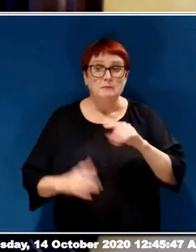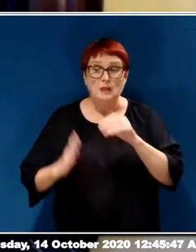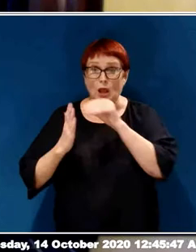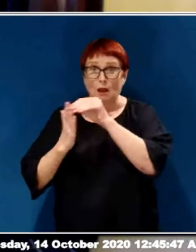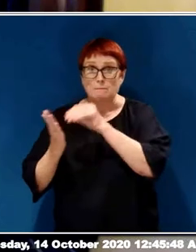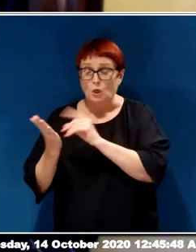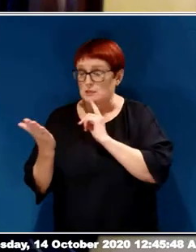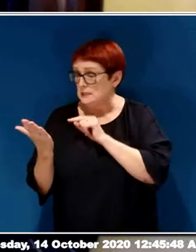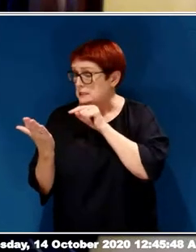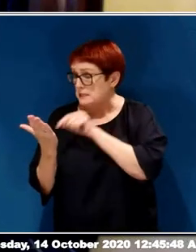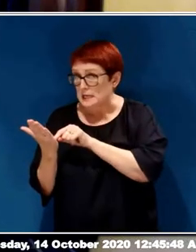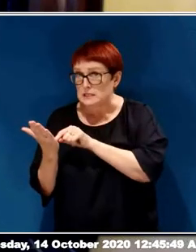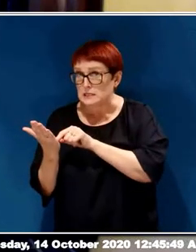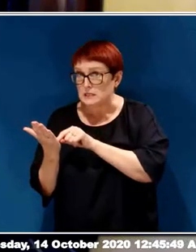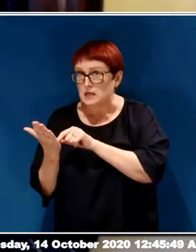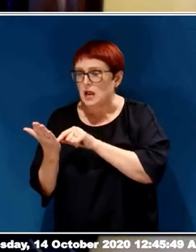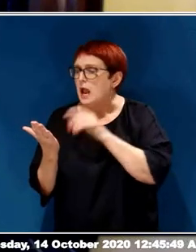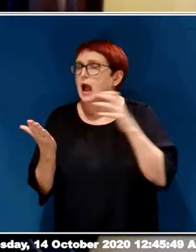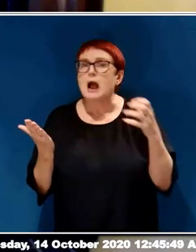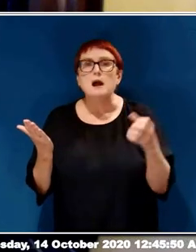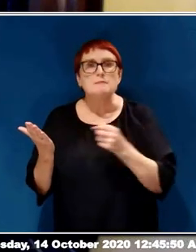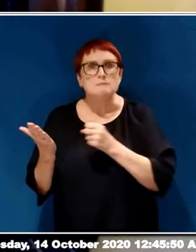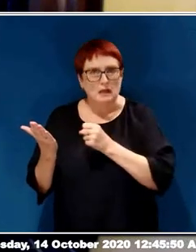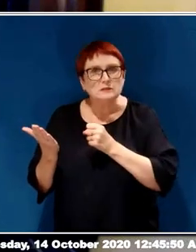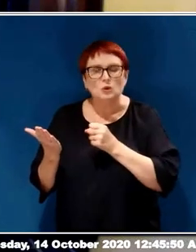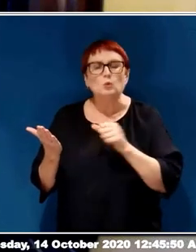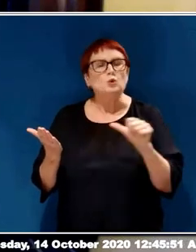undertaken in a process known as the student support group.